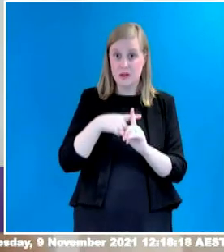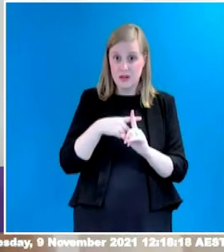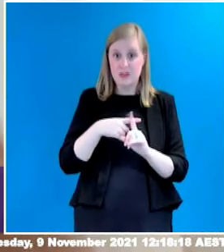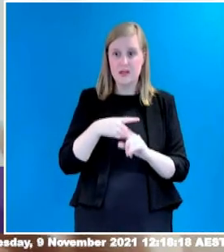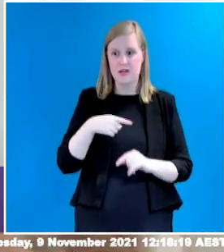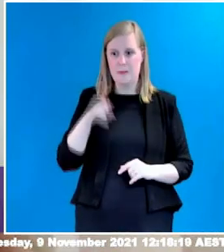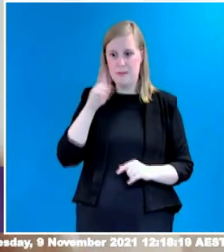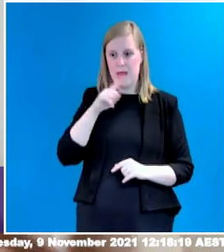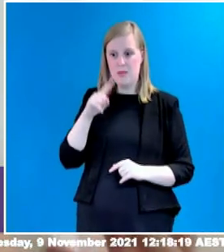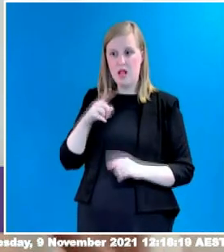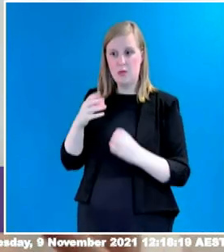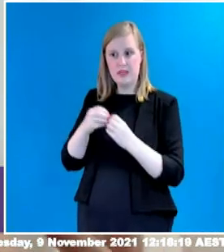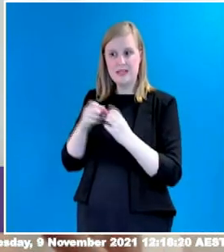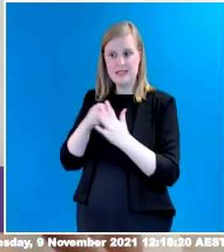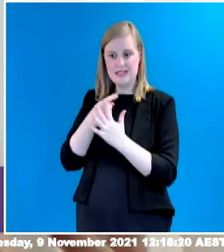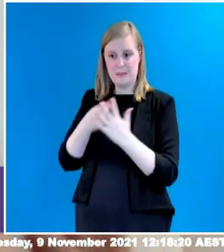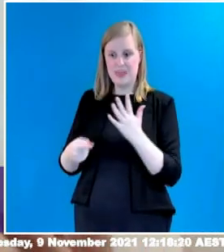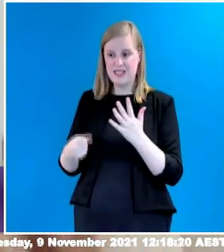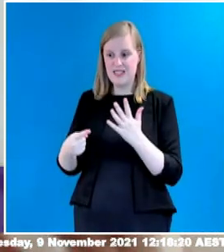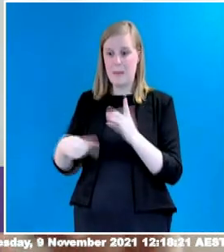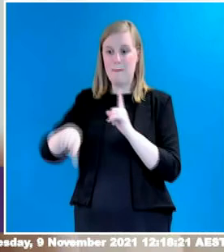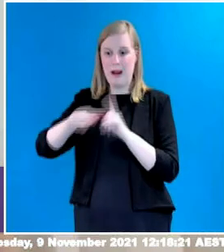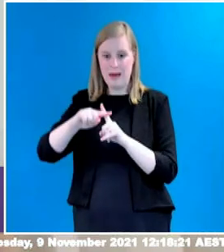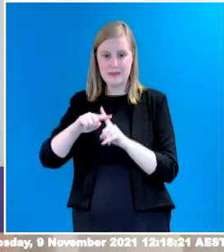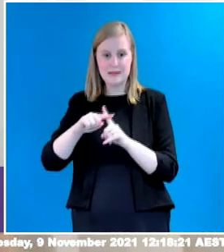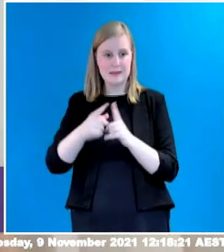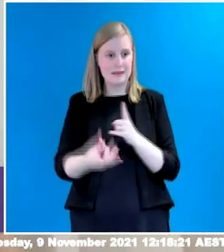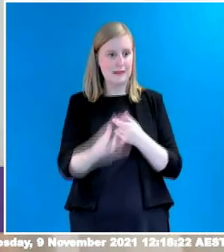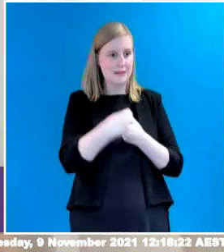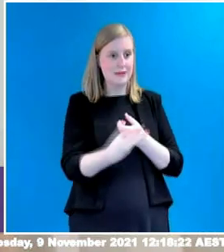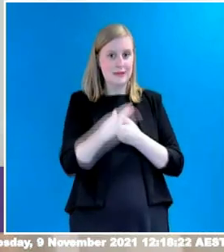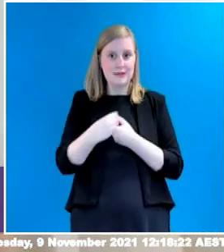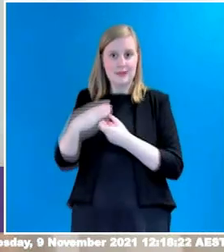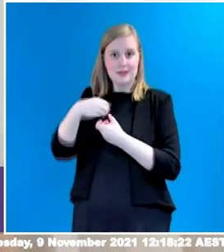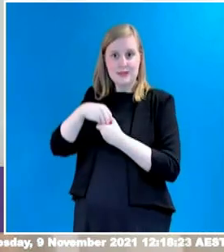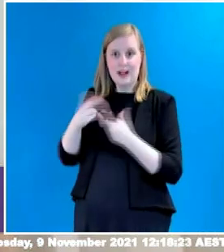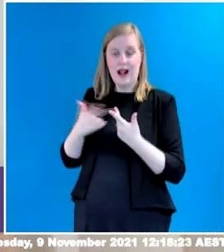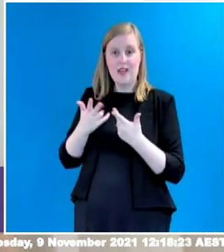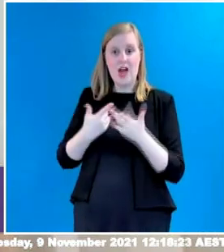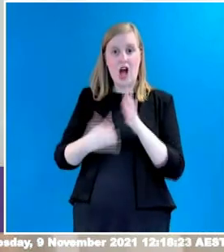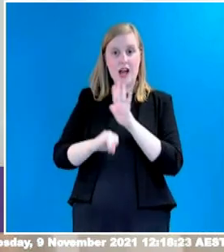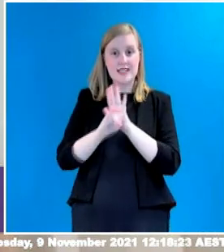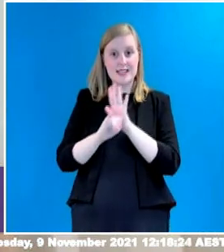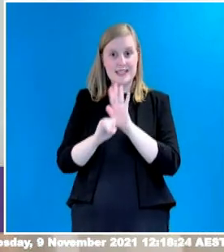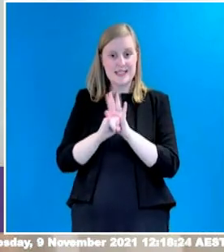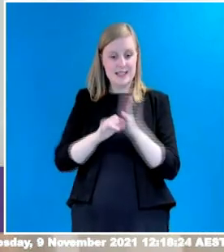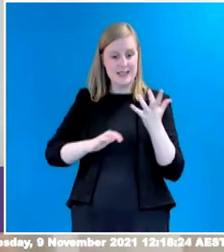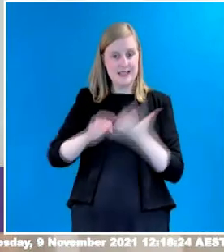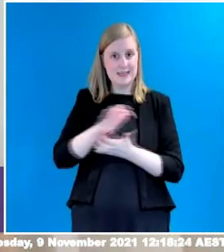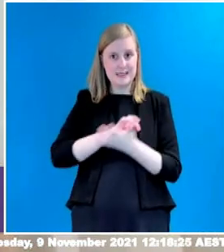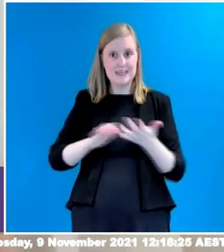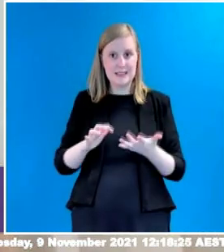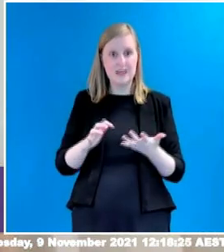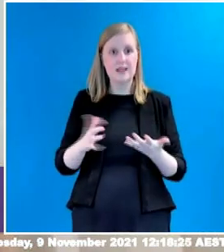By having the presence of those people in those spaces, we will be shifting the conversation.